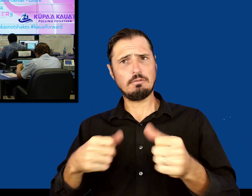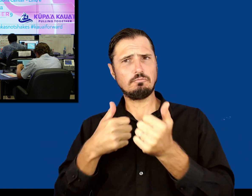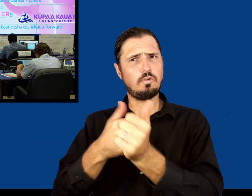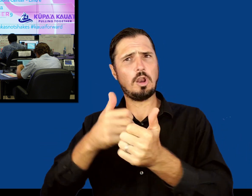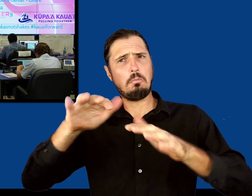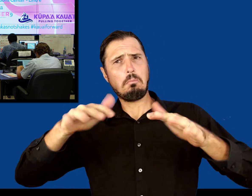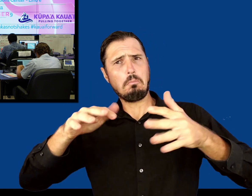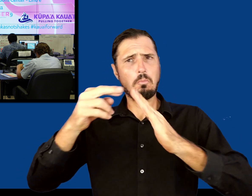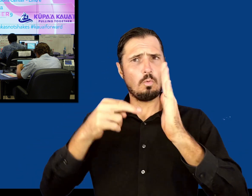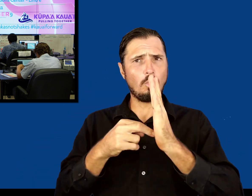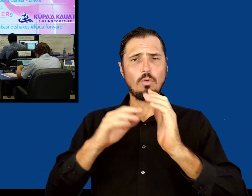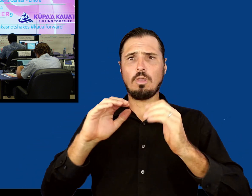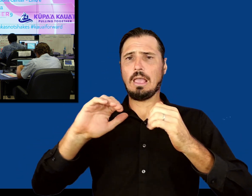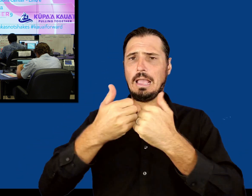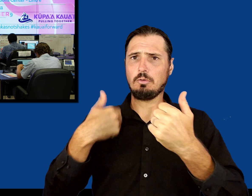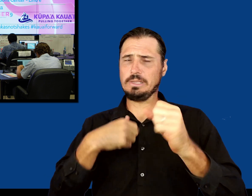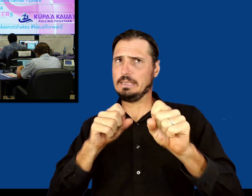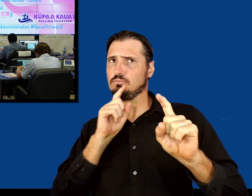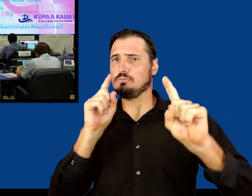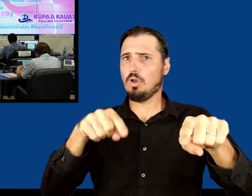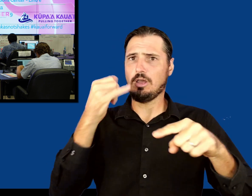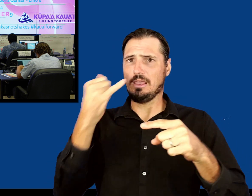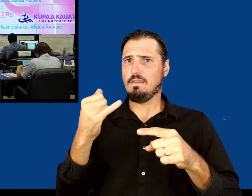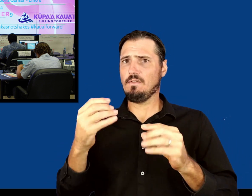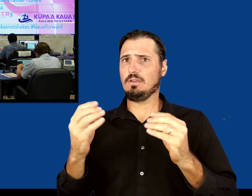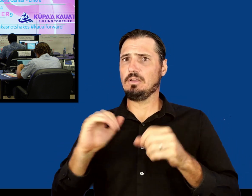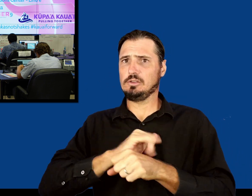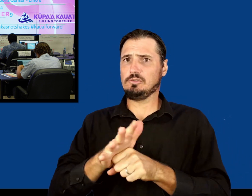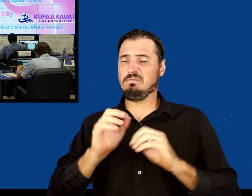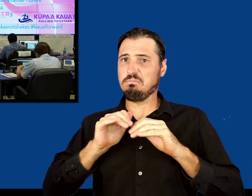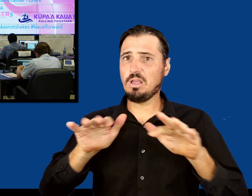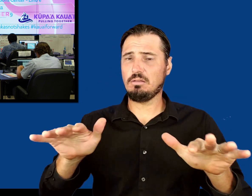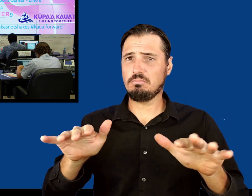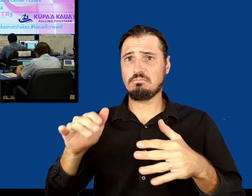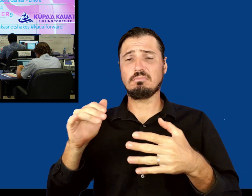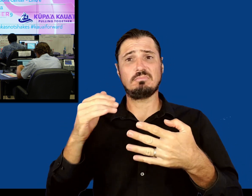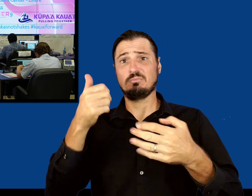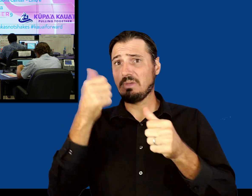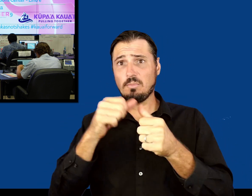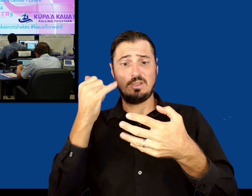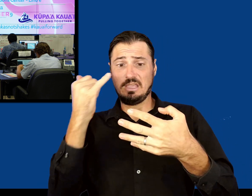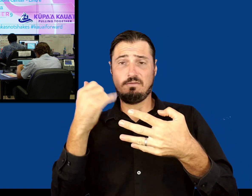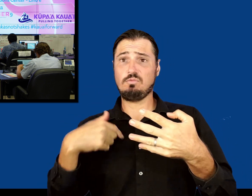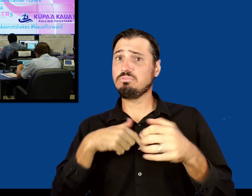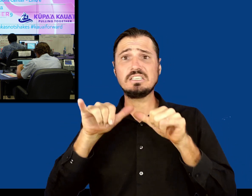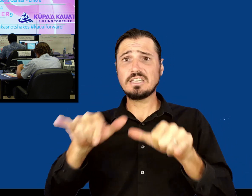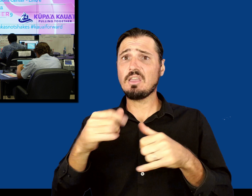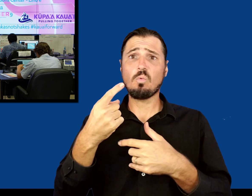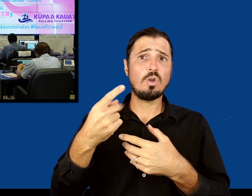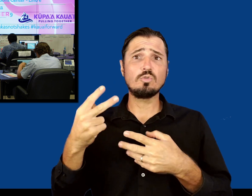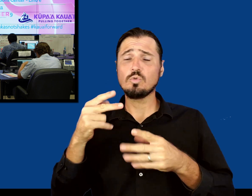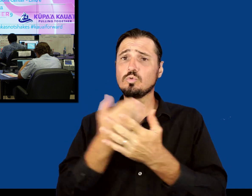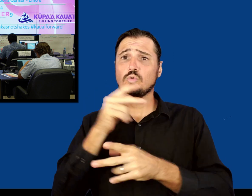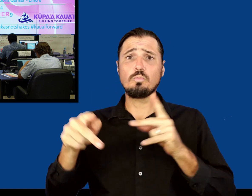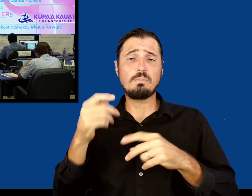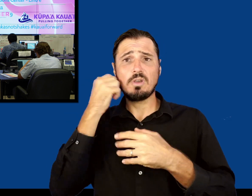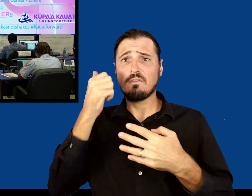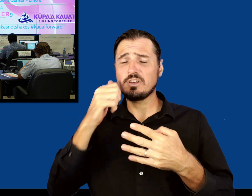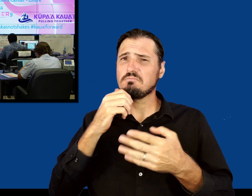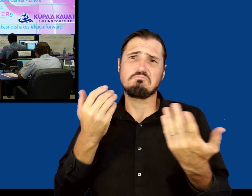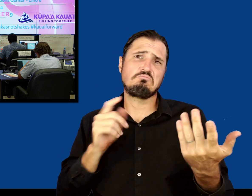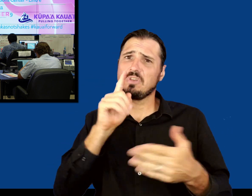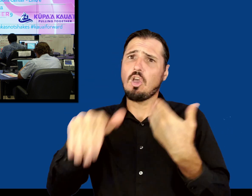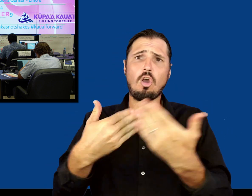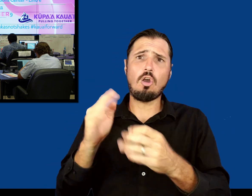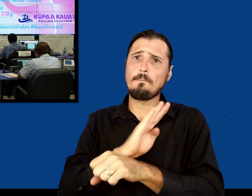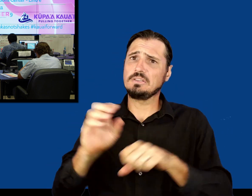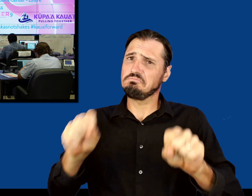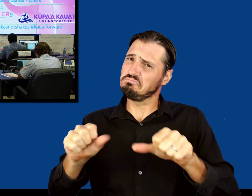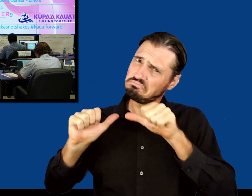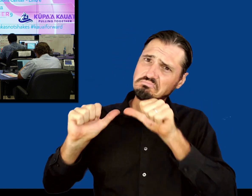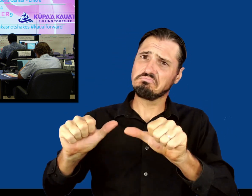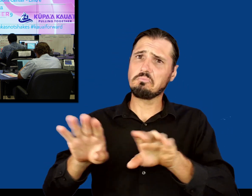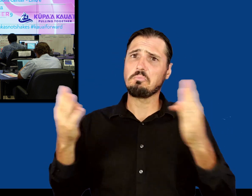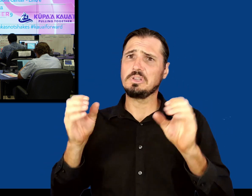increase. Our system has four tiers. Nearly all businesses are able to stay open as long as our new case count is just one or two per day—where it has been for several weeks--which we know